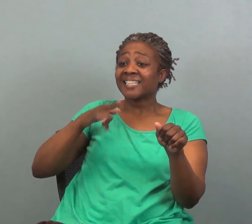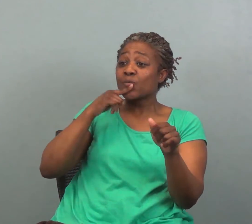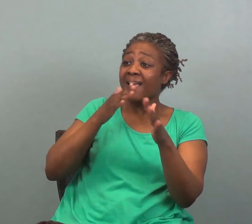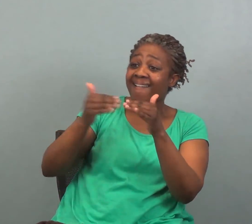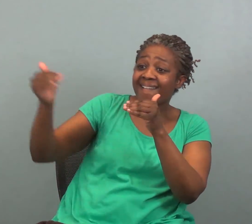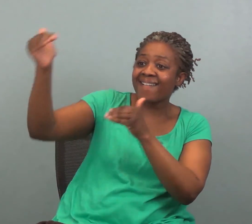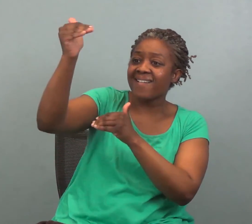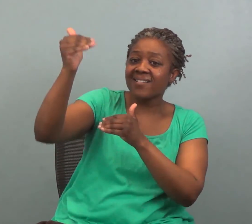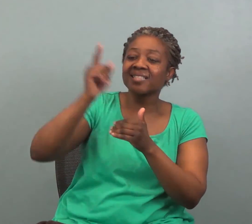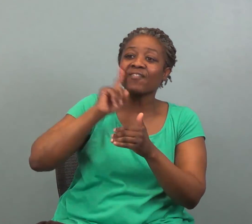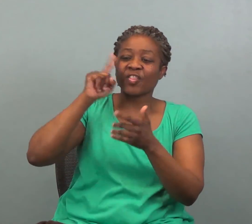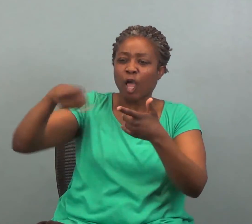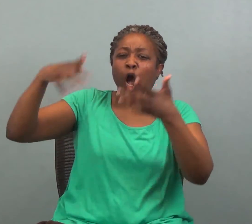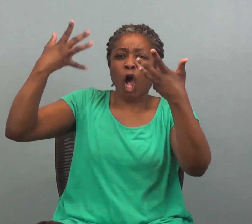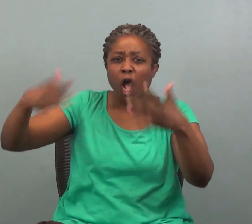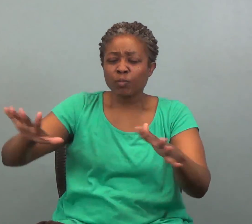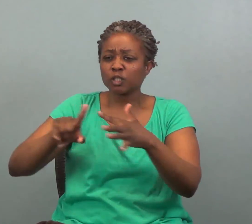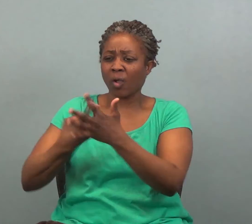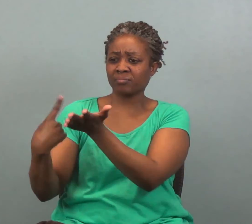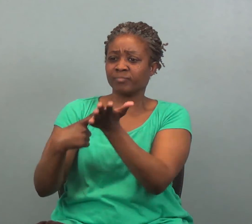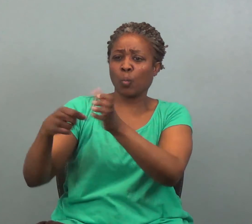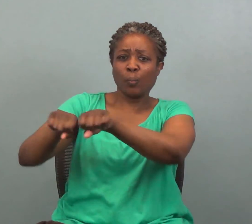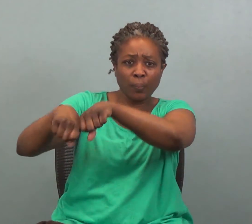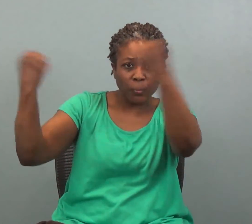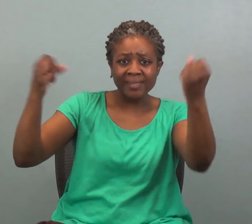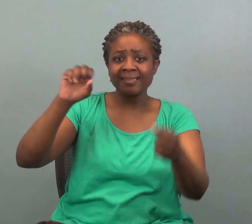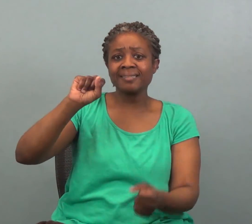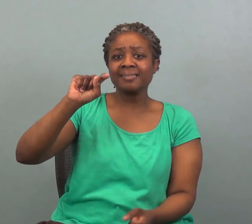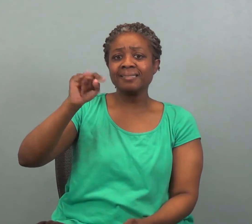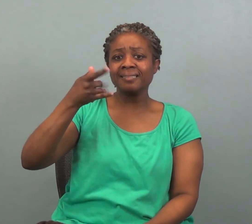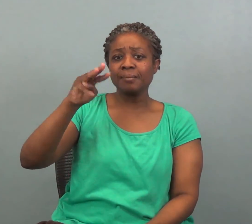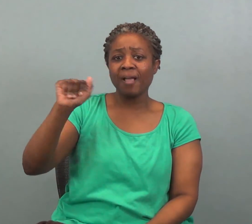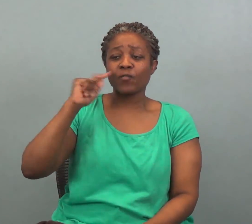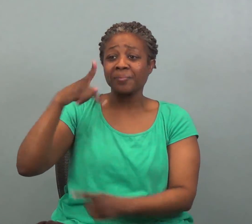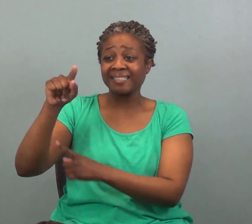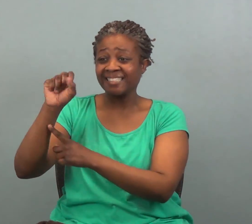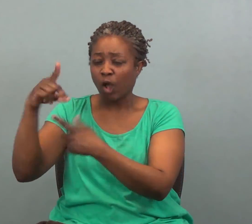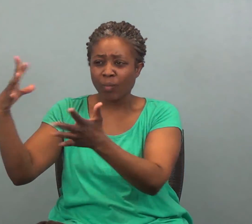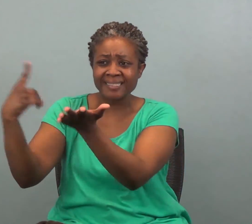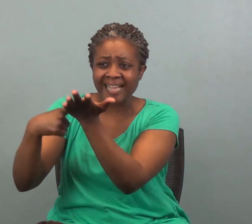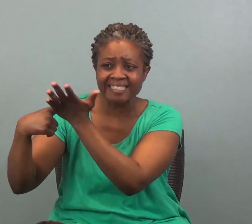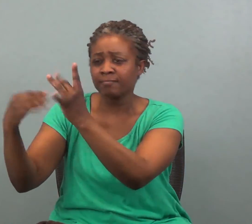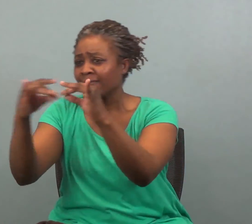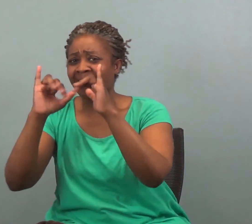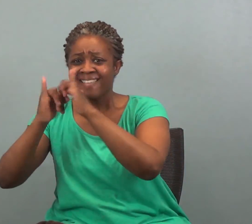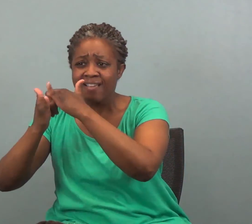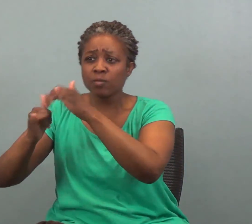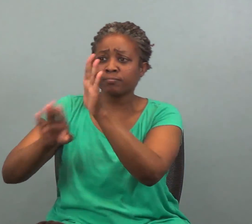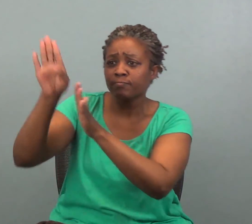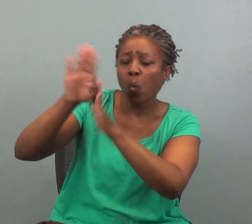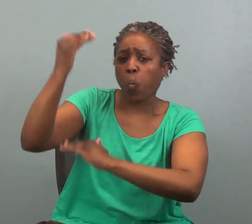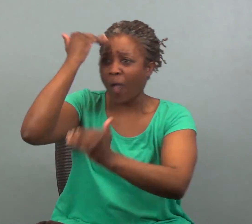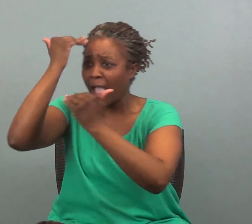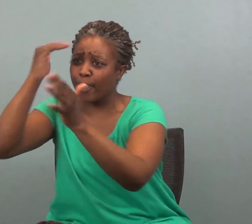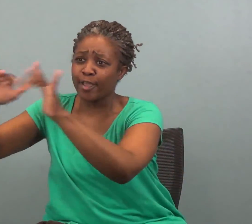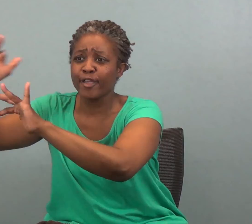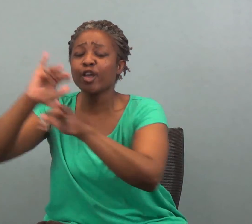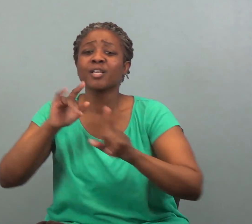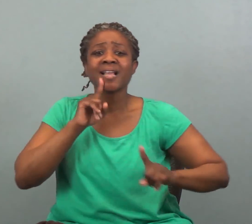Being so far ahead of the Deaf community, the hearing community has already begun to dialogue about how to break the stigma of PTSD, and develop campaigns around this theme.